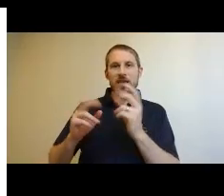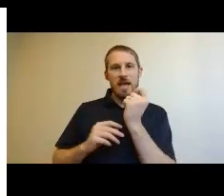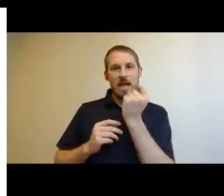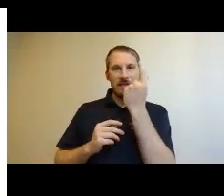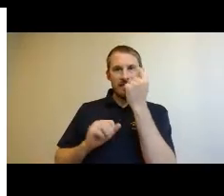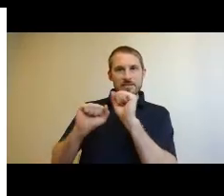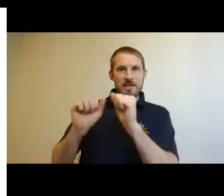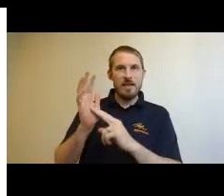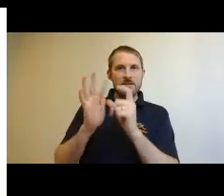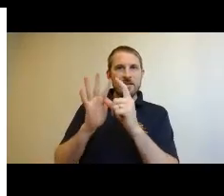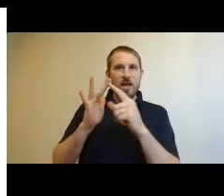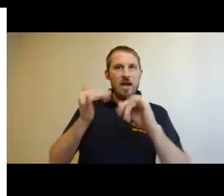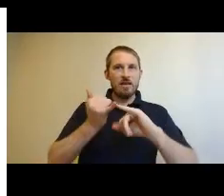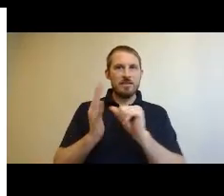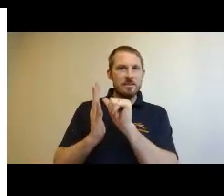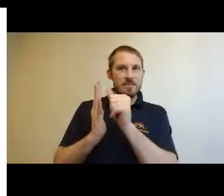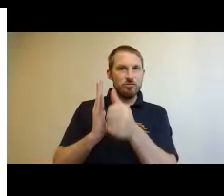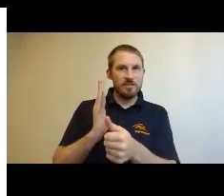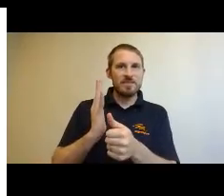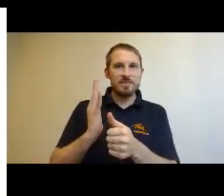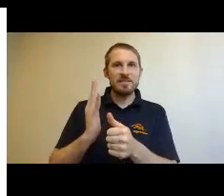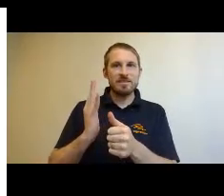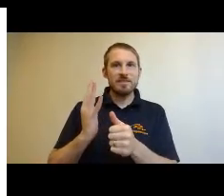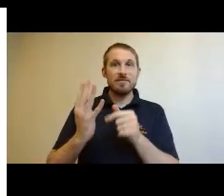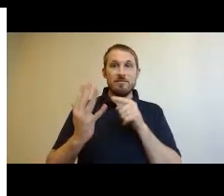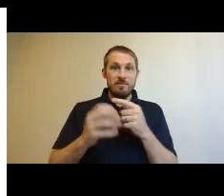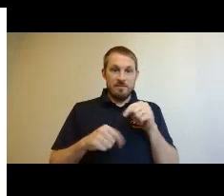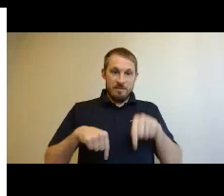And it's designed for NDIS participants, carers,